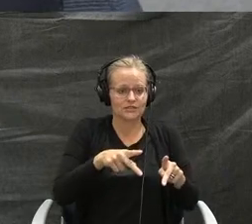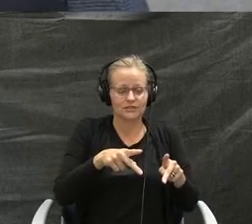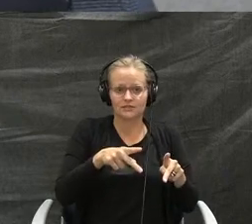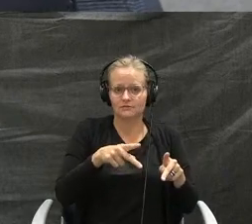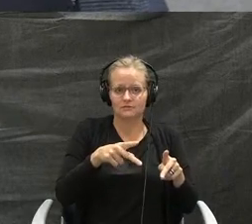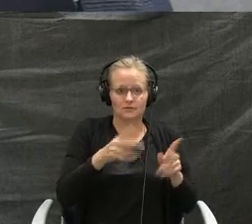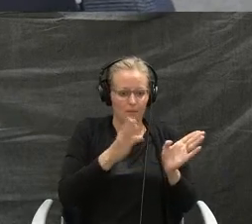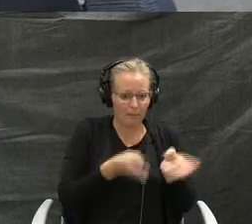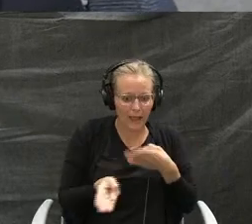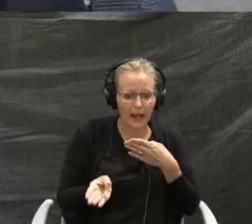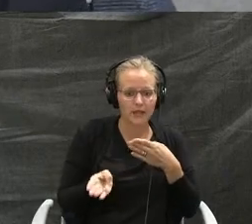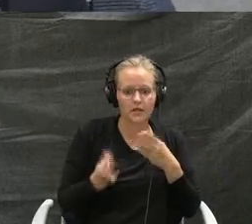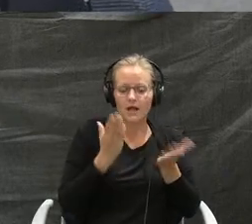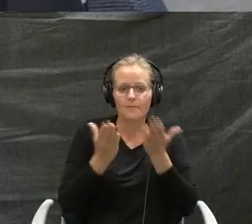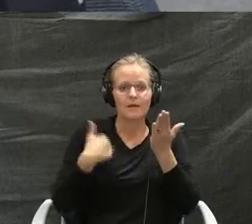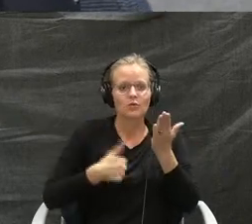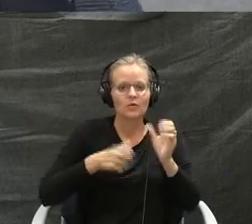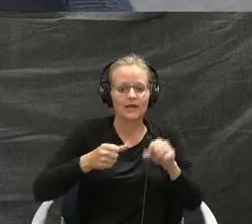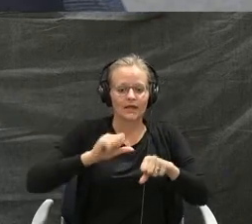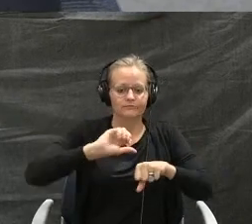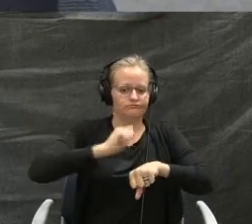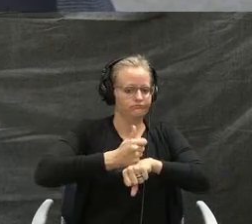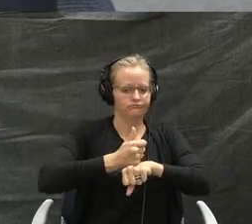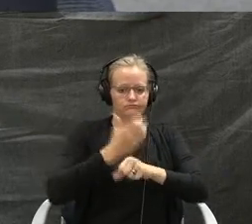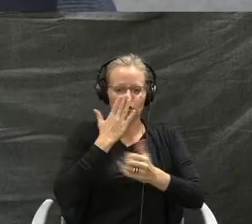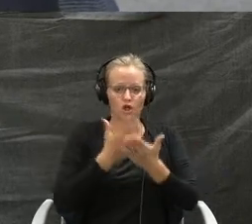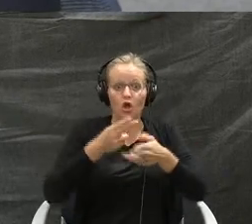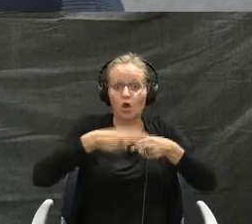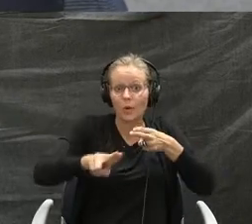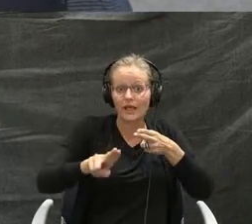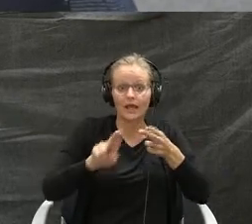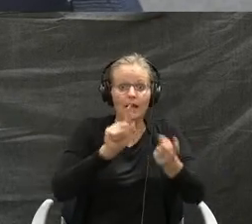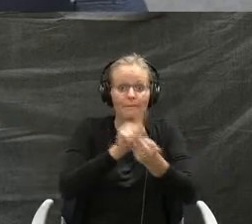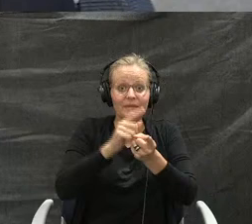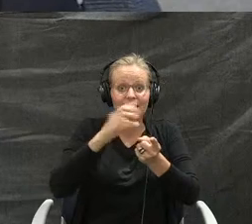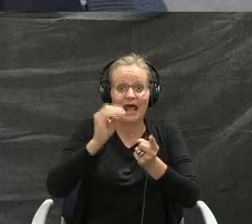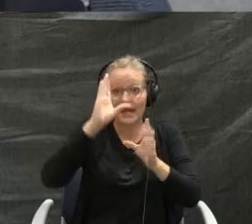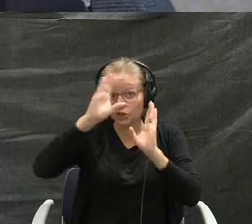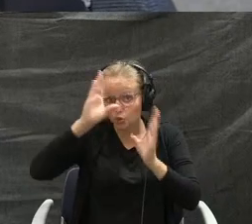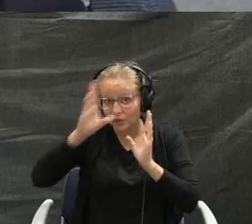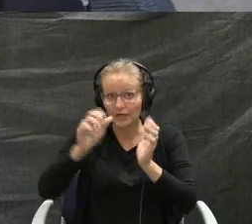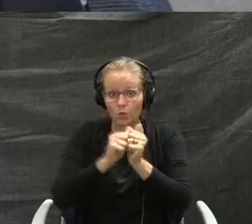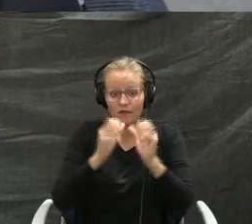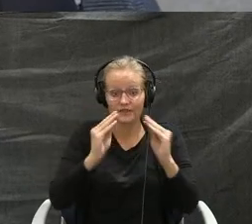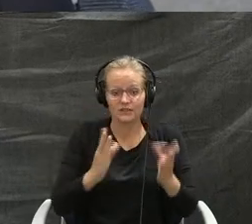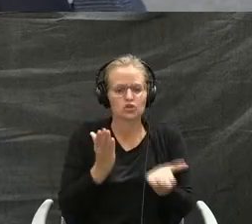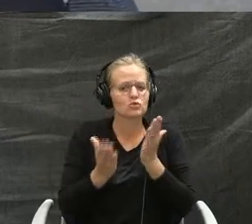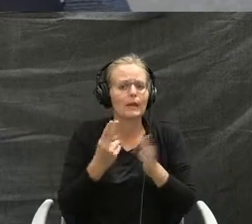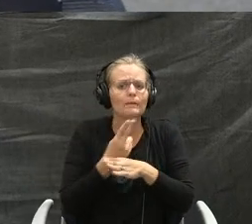greet with their teachers, maybe by even using the same process as you would sign up for the five minute parent teacher